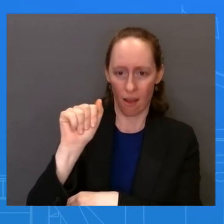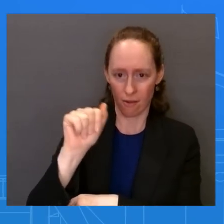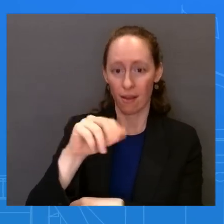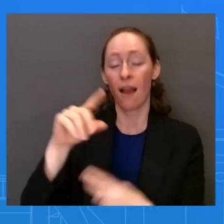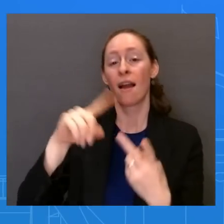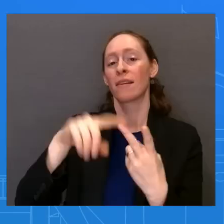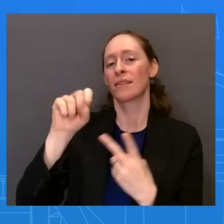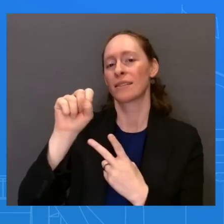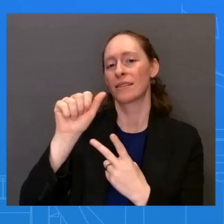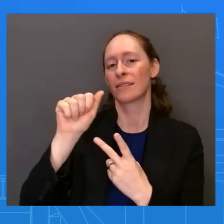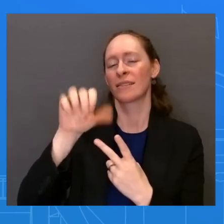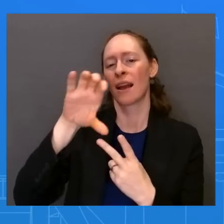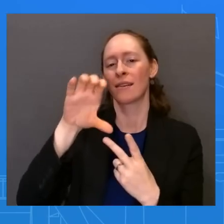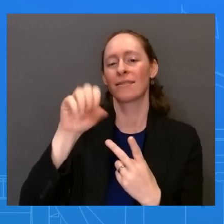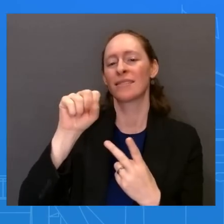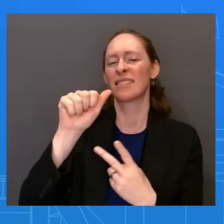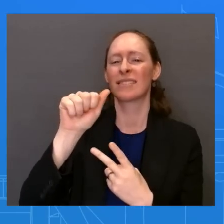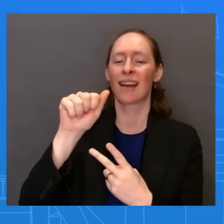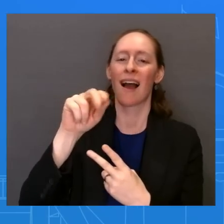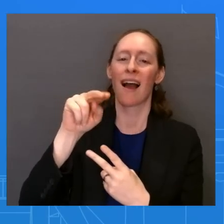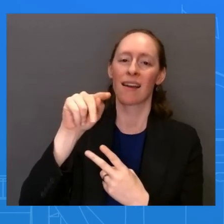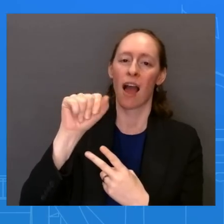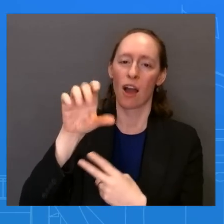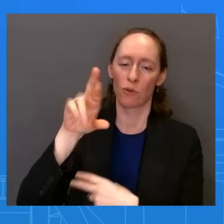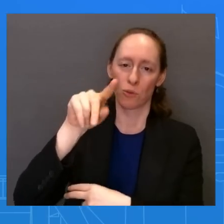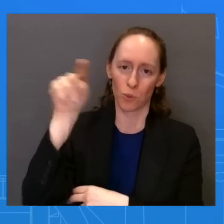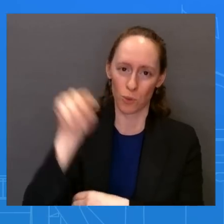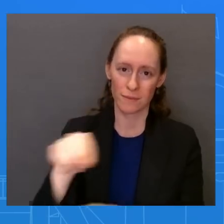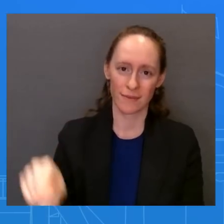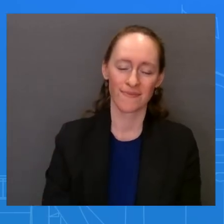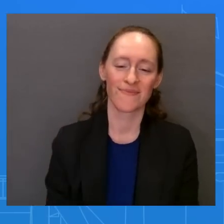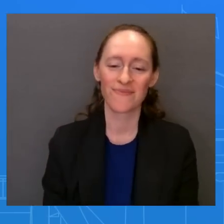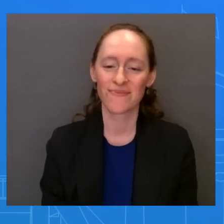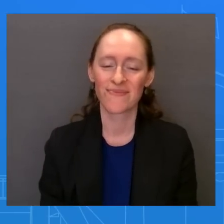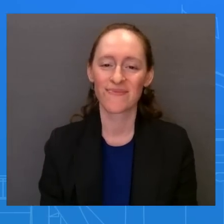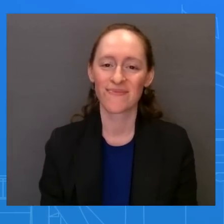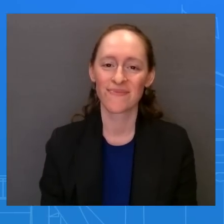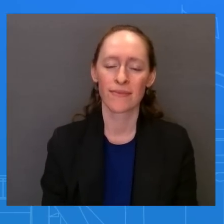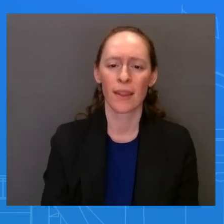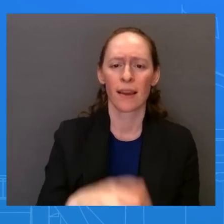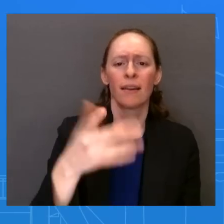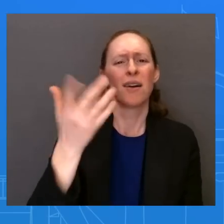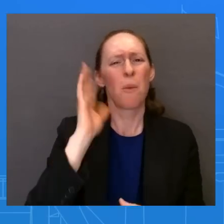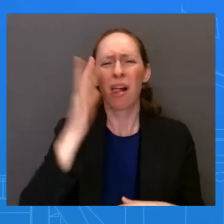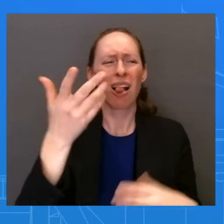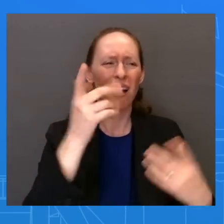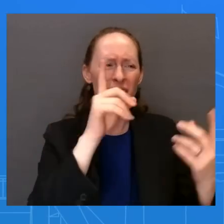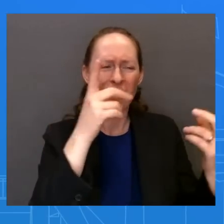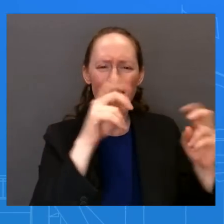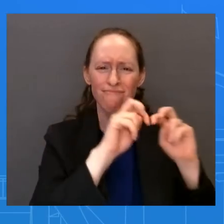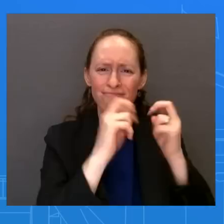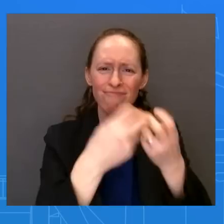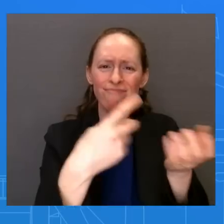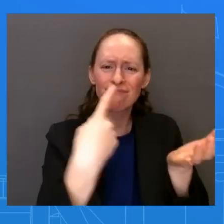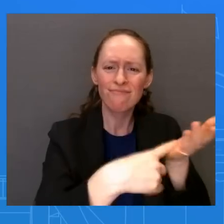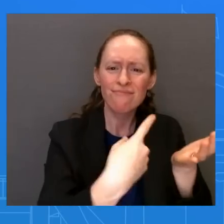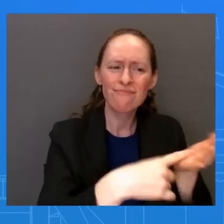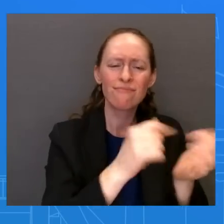with first responders, state and local officials, and communities impacted by the devastation; survey recovery efforts;